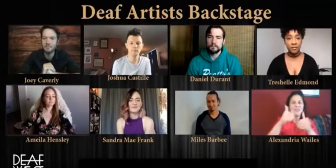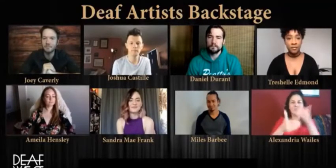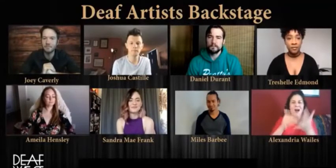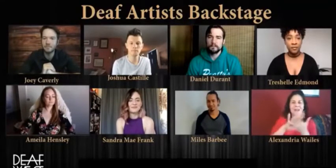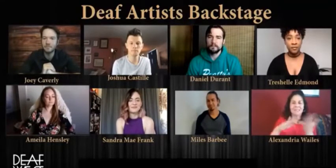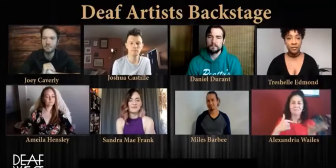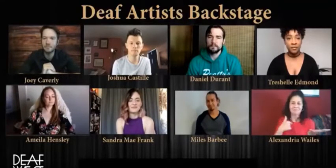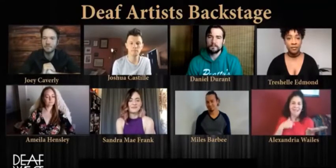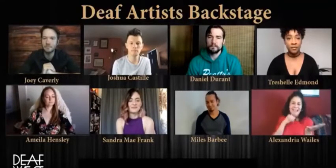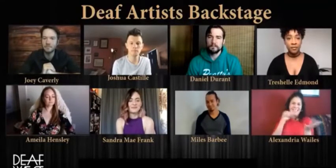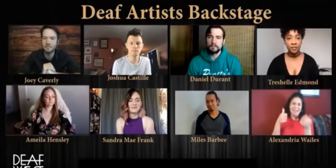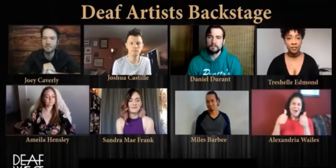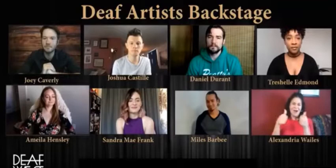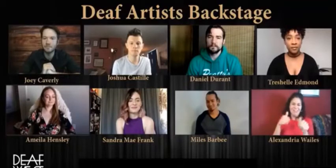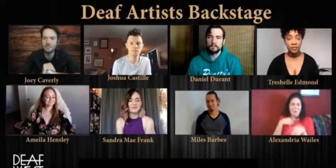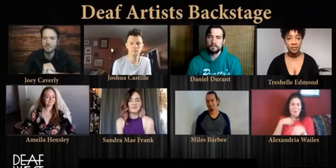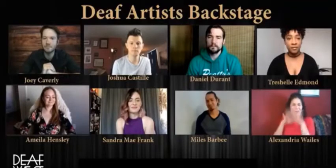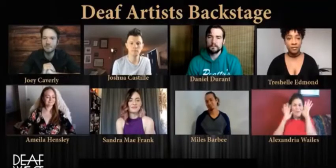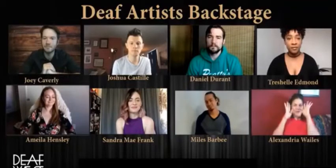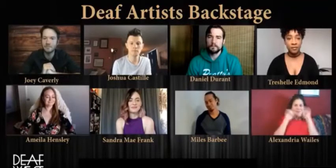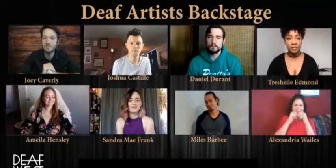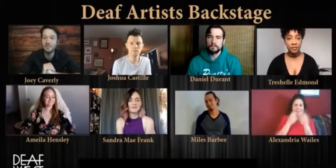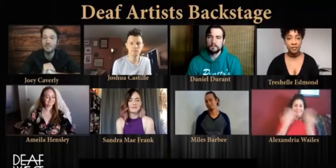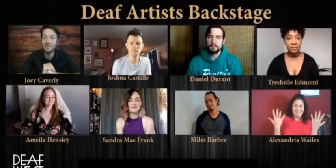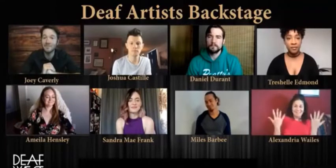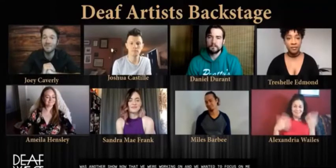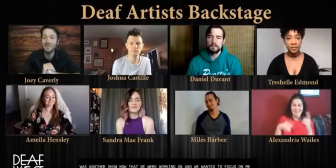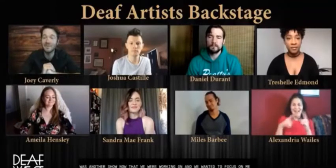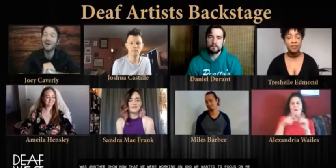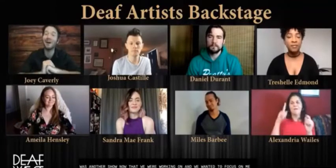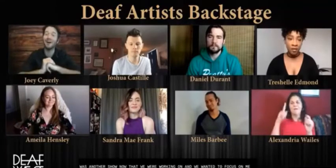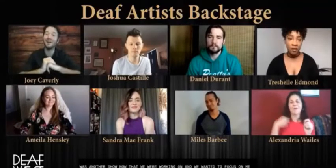And when you were talking to them about their audition process, I didn't audition.